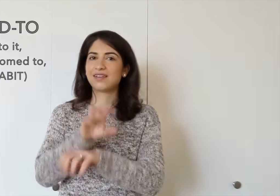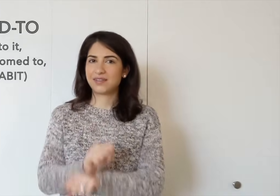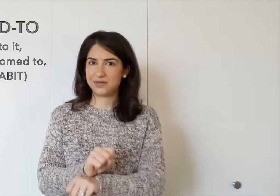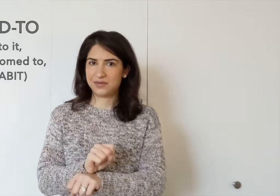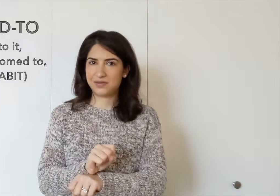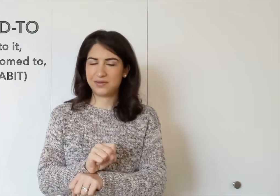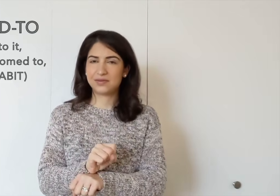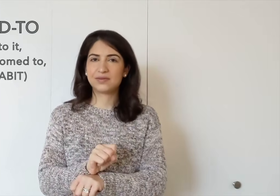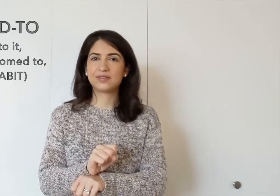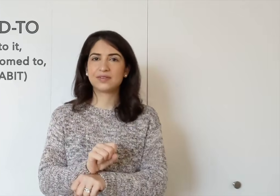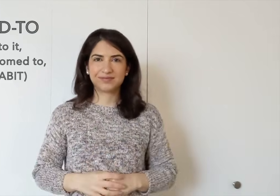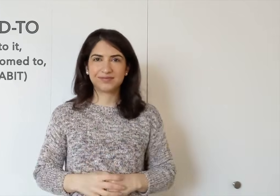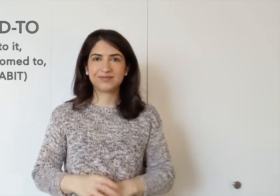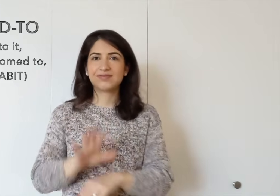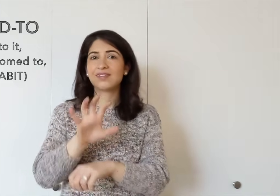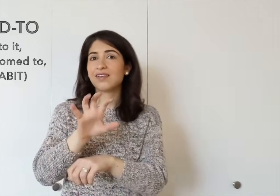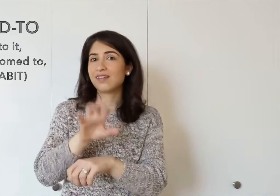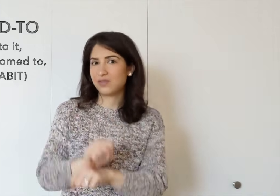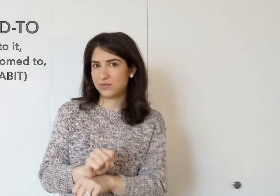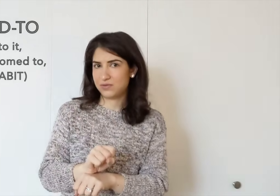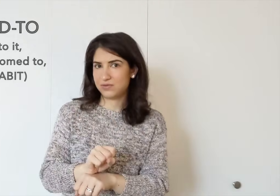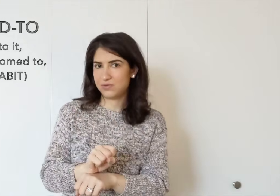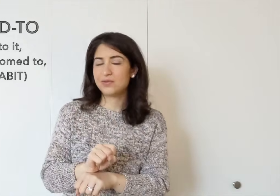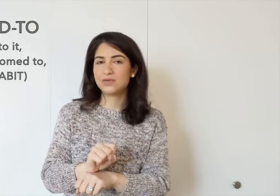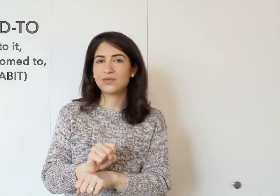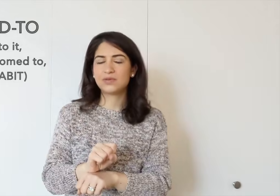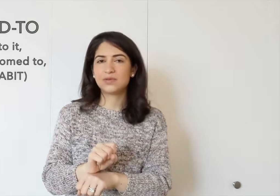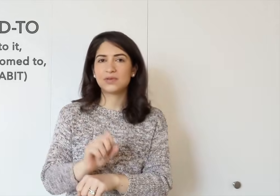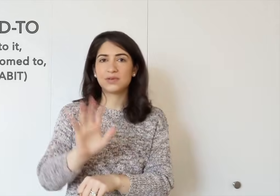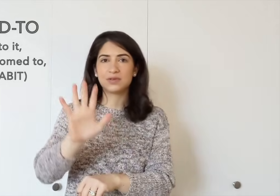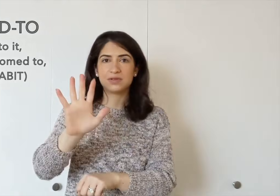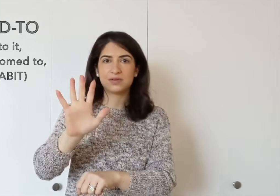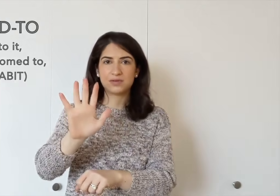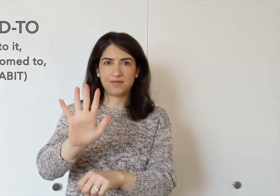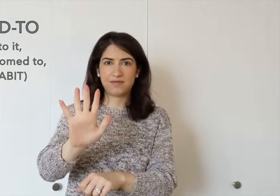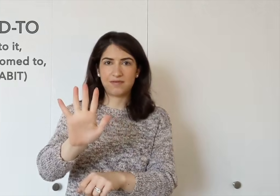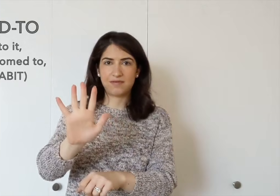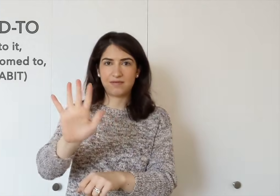"Used to it", or "accustomed to" something.